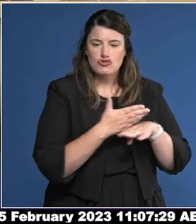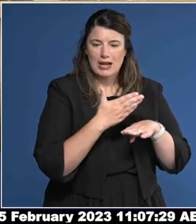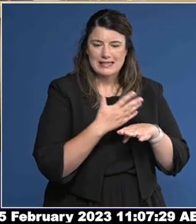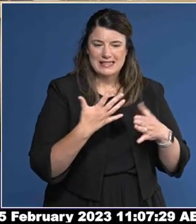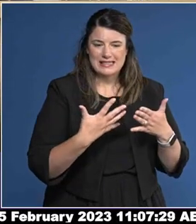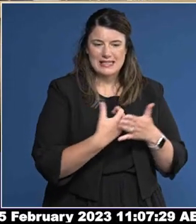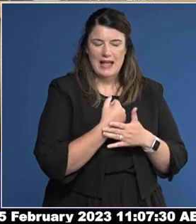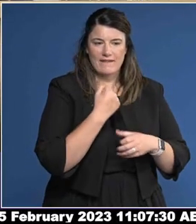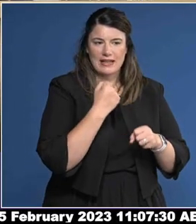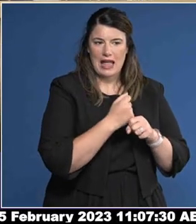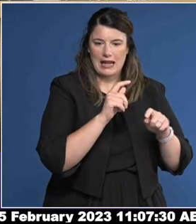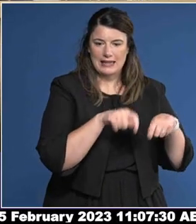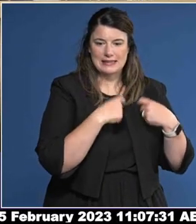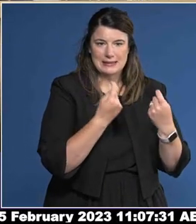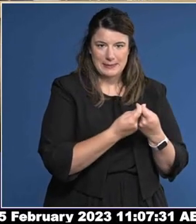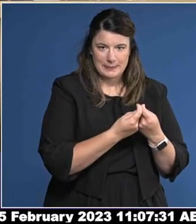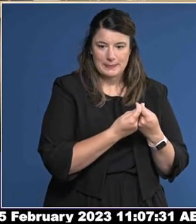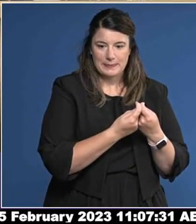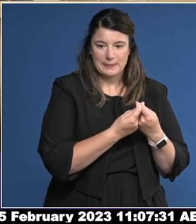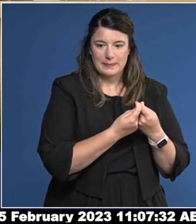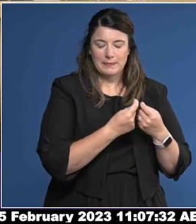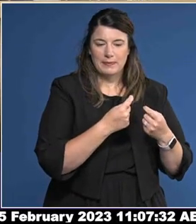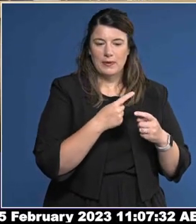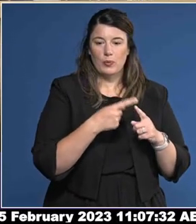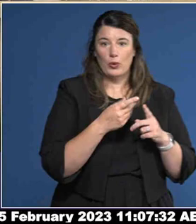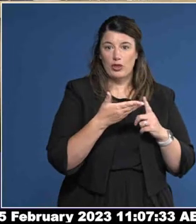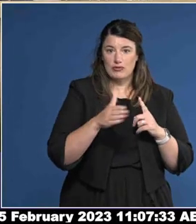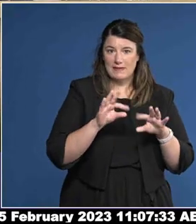That team has - in conjunction with the rest of the organisation, including the board and